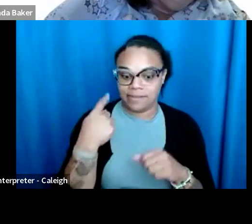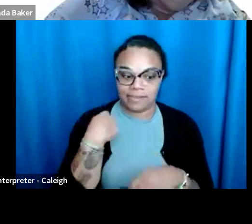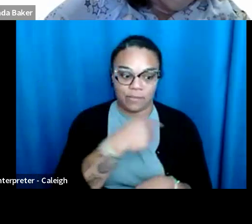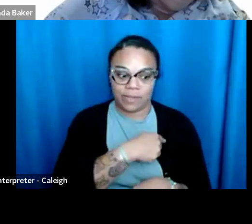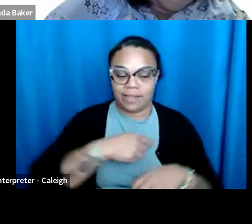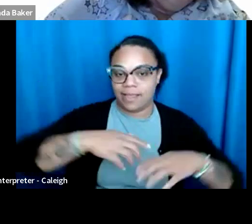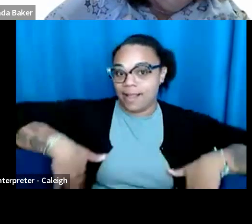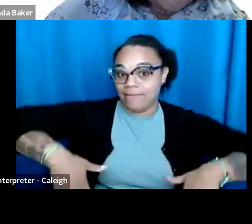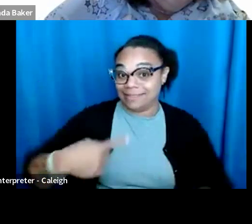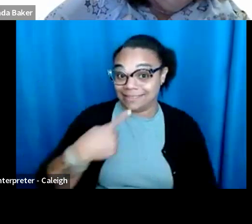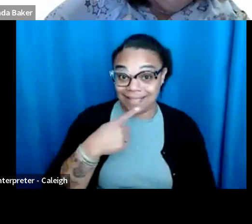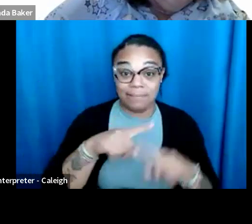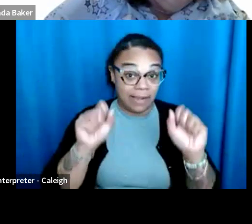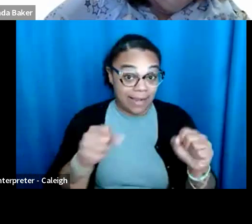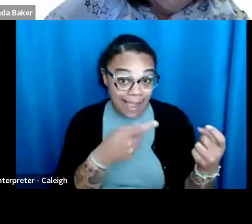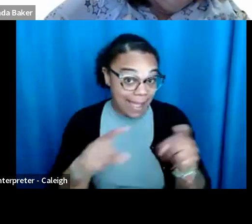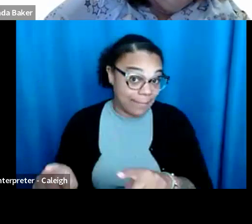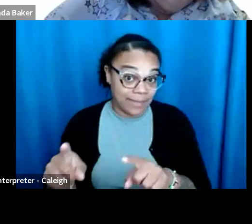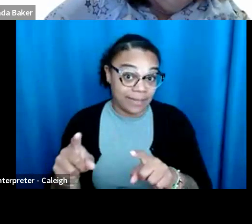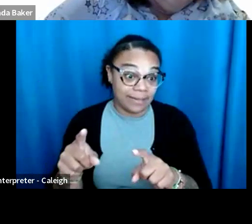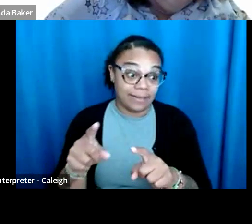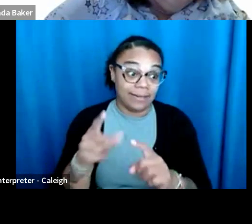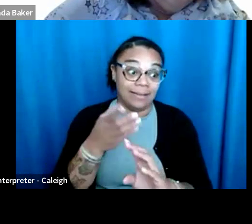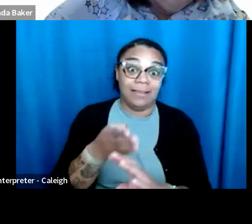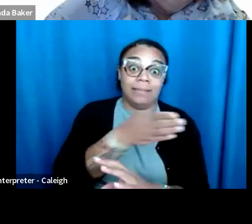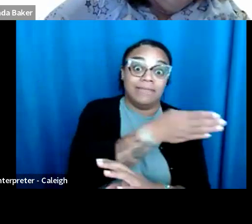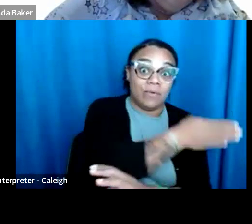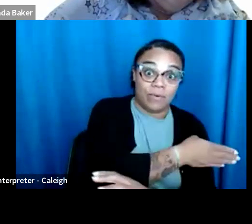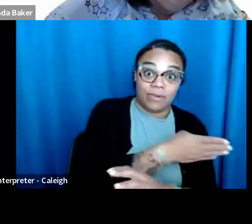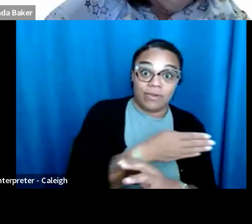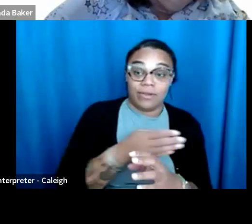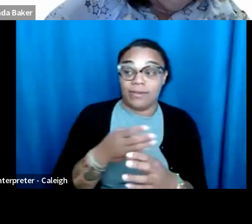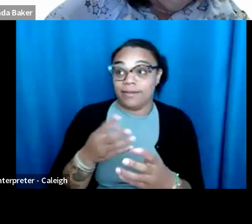that can happen way, way, way earlier than taking something like, you know, that...